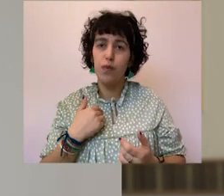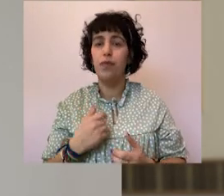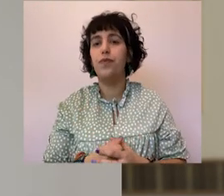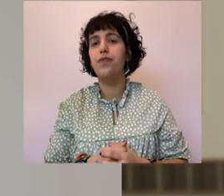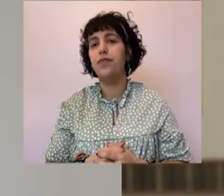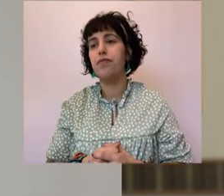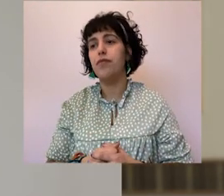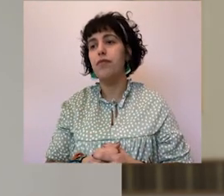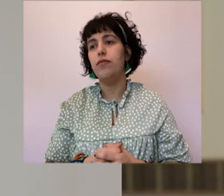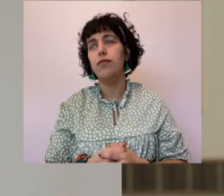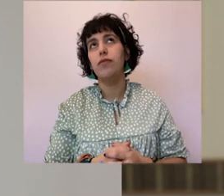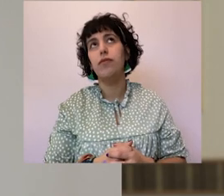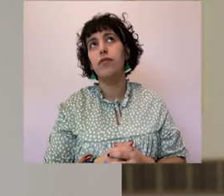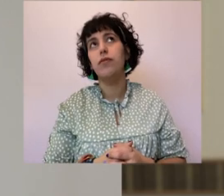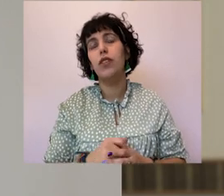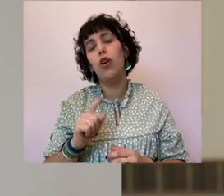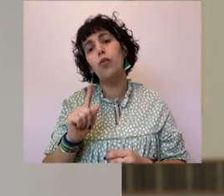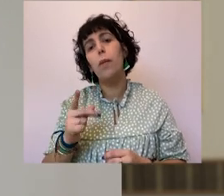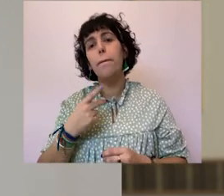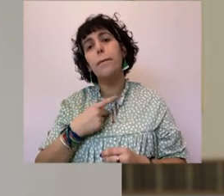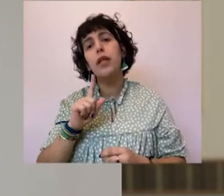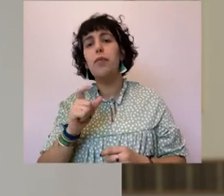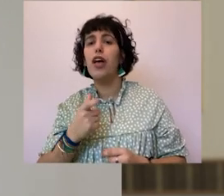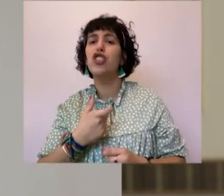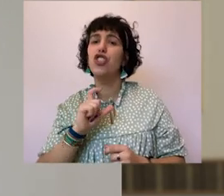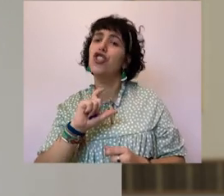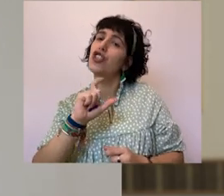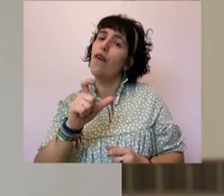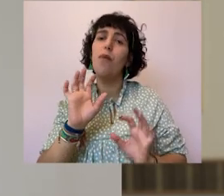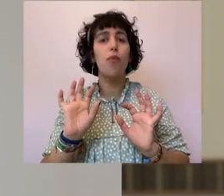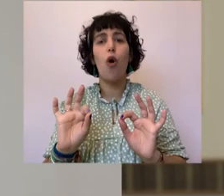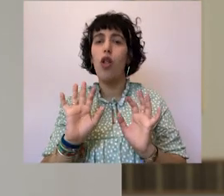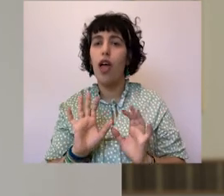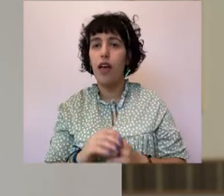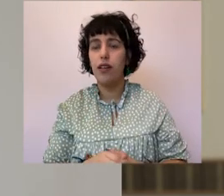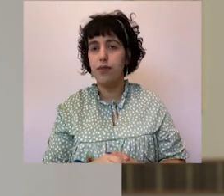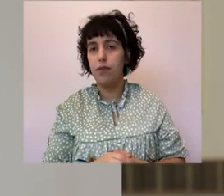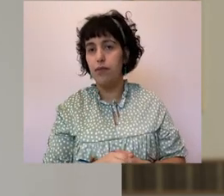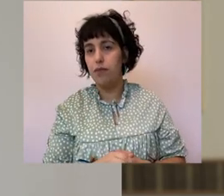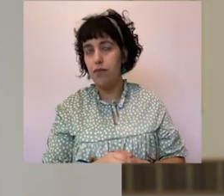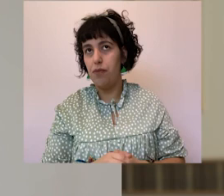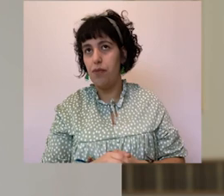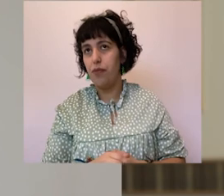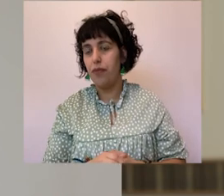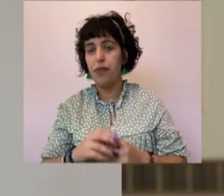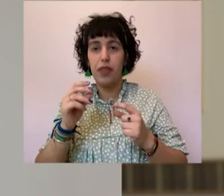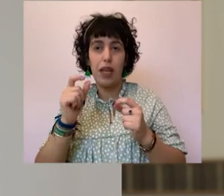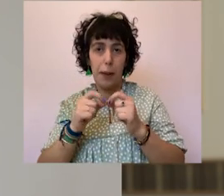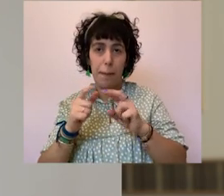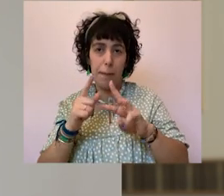If you think why I made this definition to myself, that's actually my way of responding.